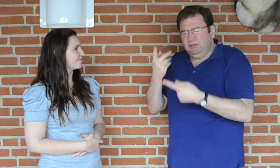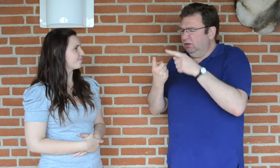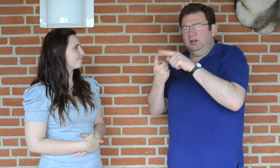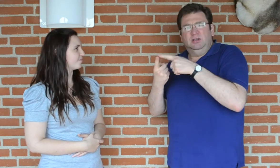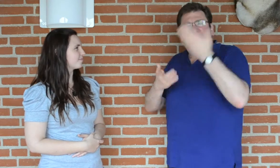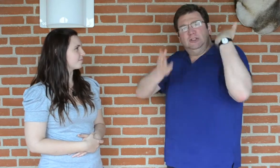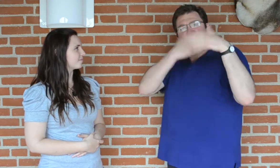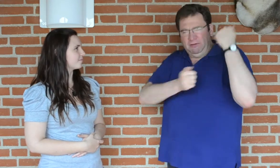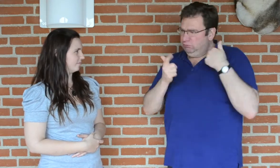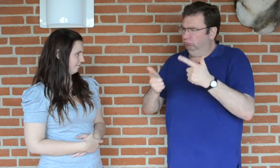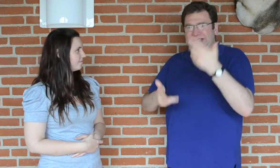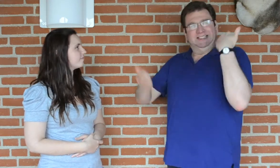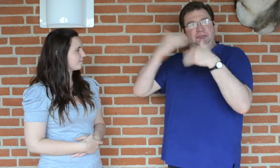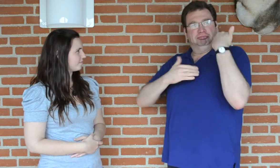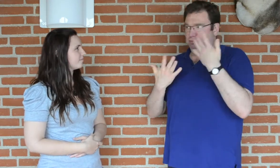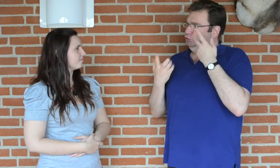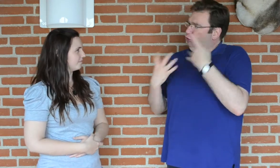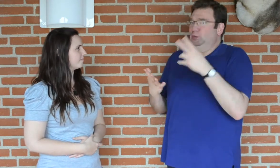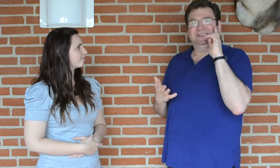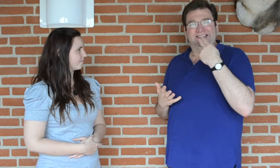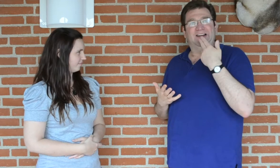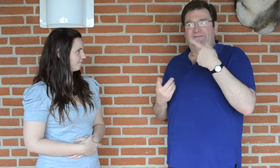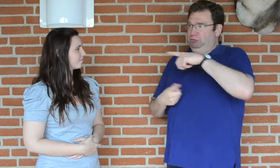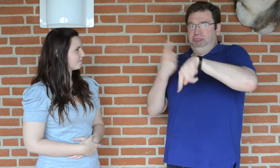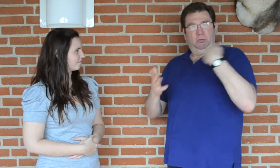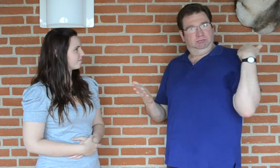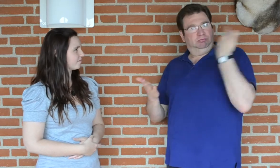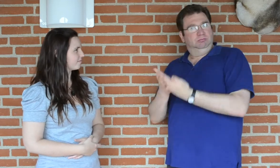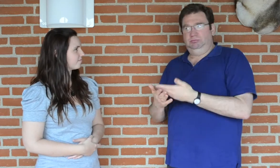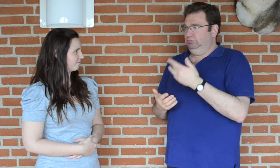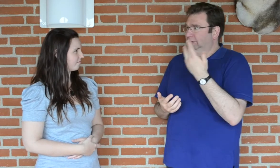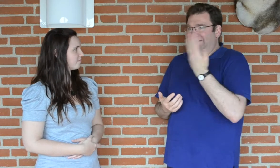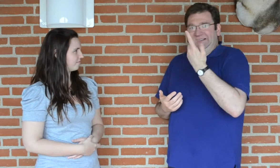mentioned today includes our History, we have a lot of history which shows that Deaf people has been around